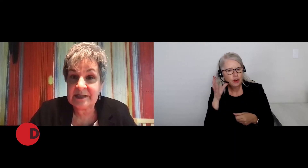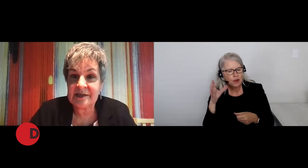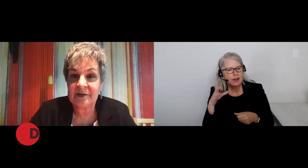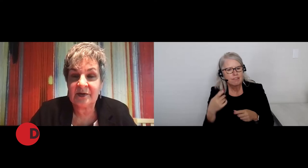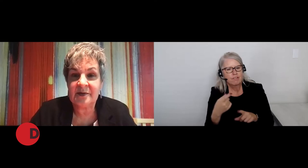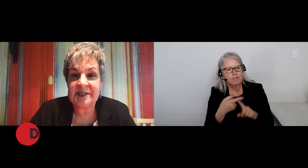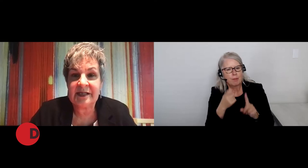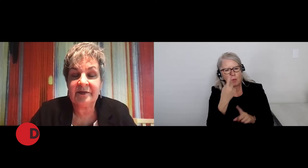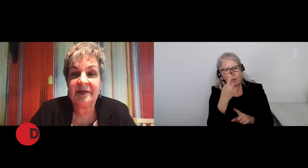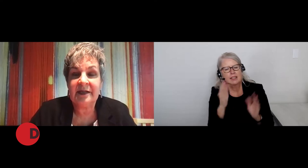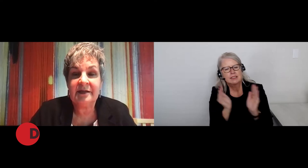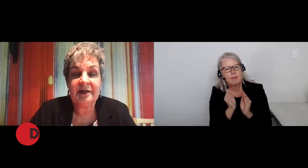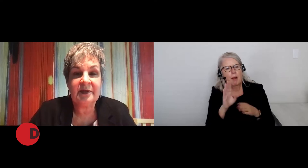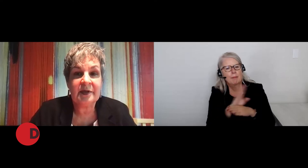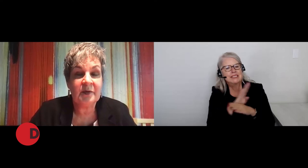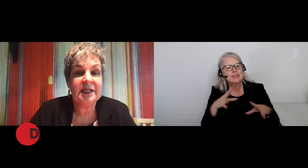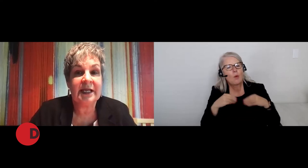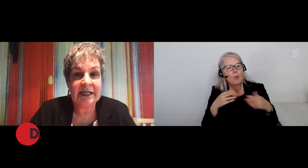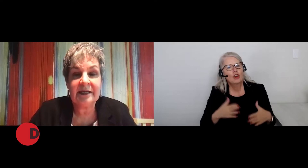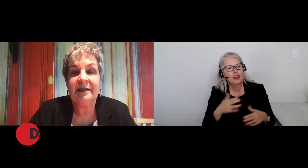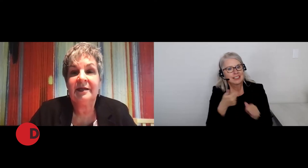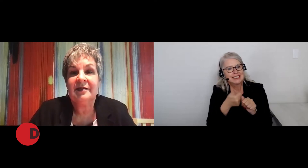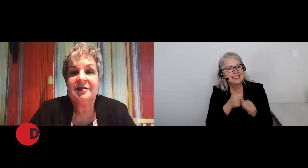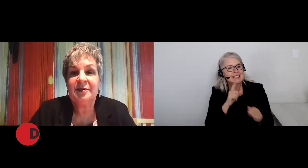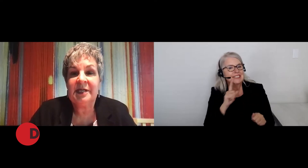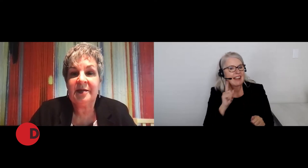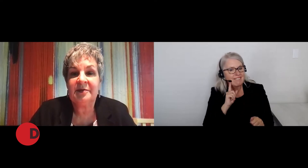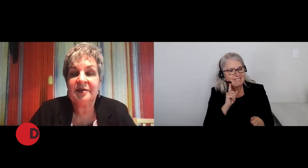We heard from a small business owner who is Deaf who wanted us